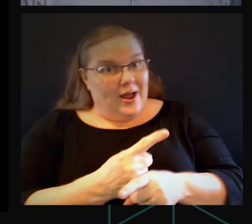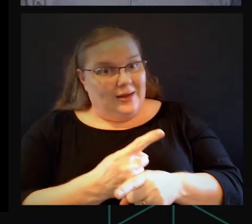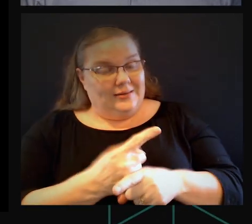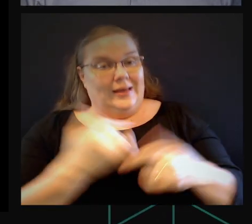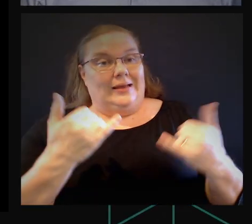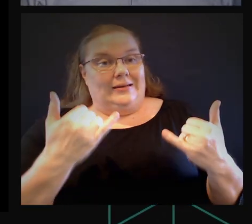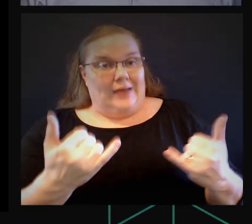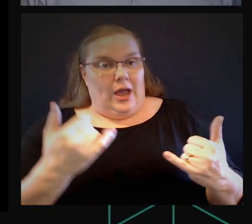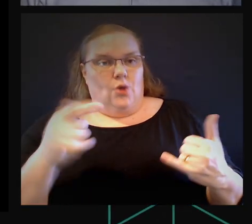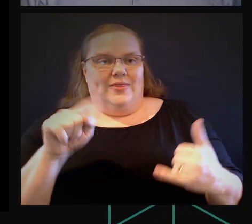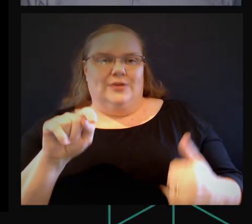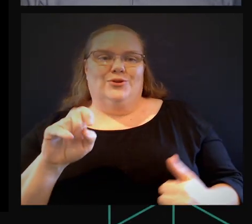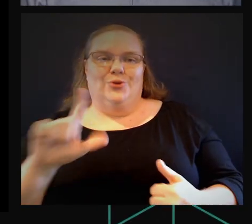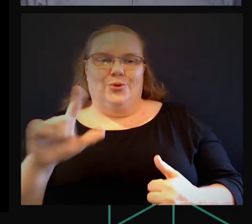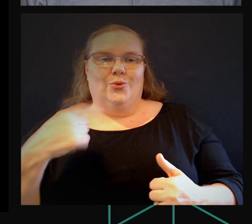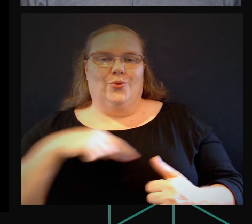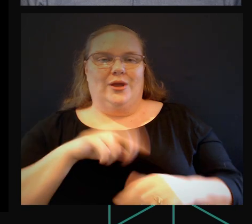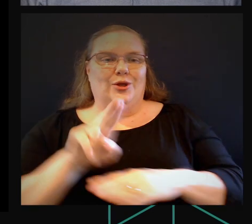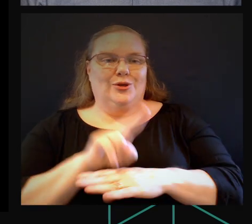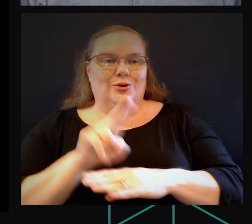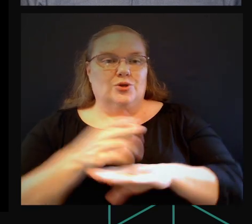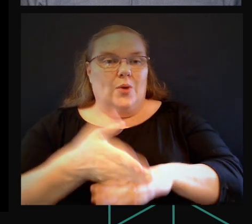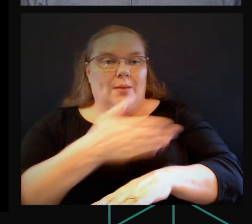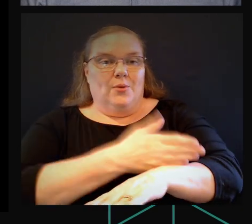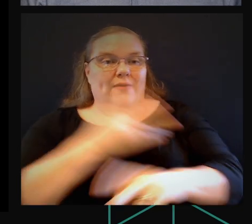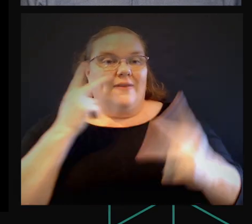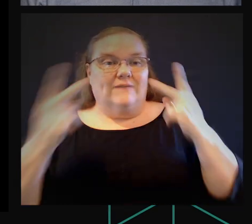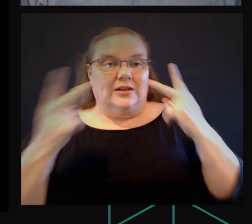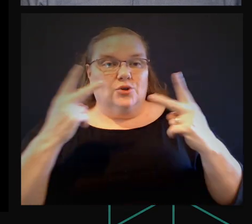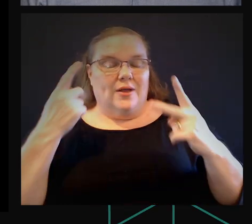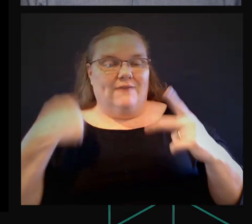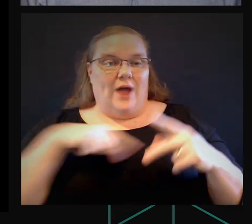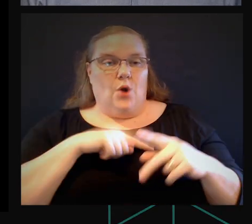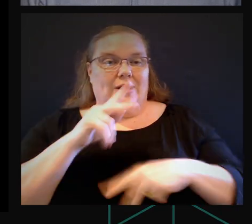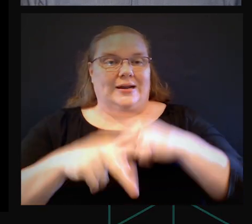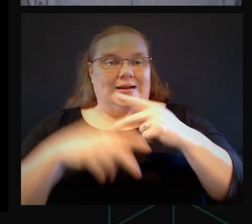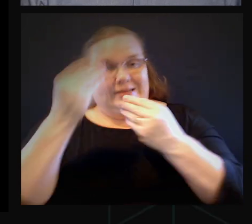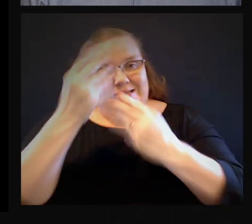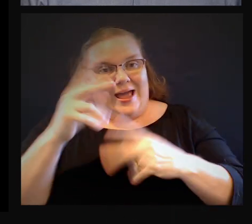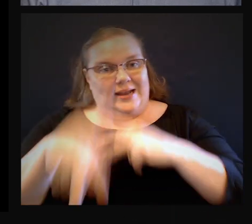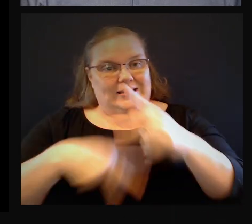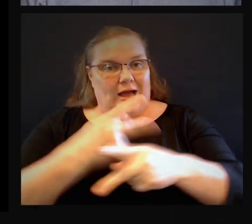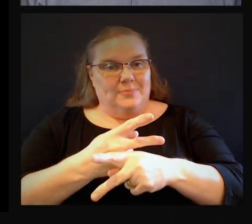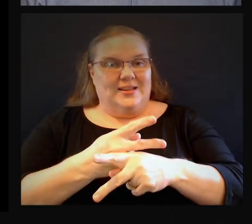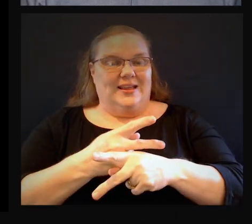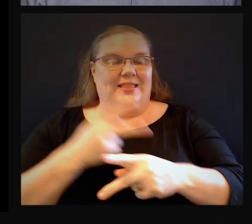Natvis is a tool that we can use to improve the visualization of our data types in the Visual Studio debugger.